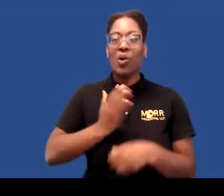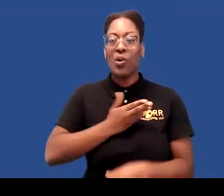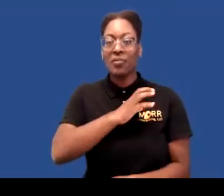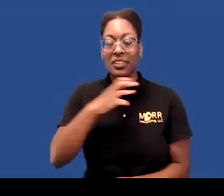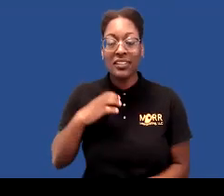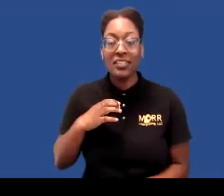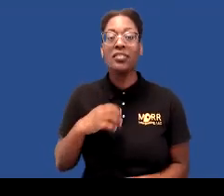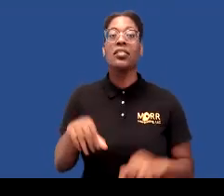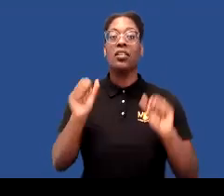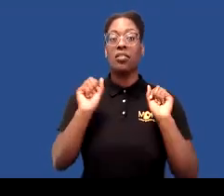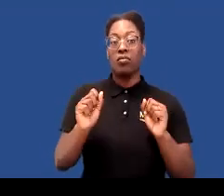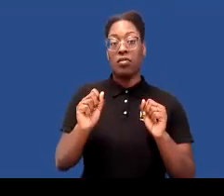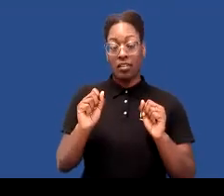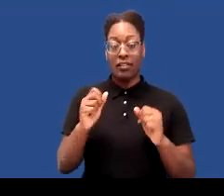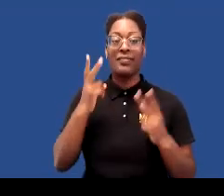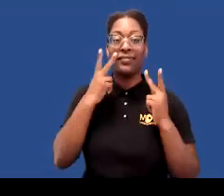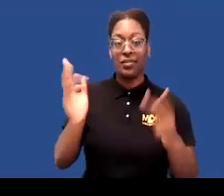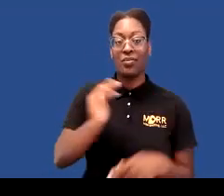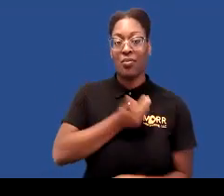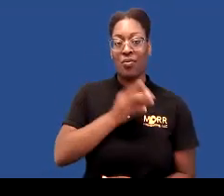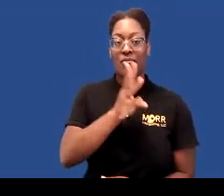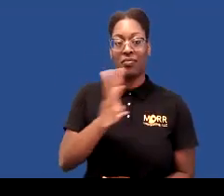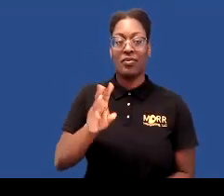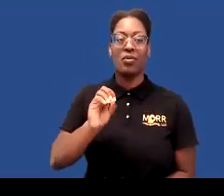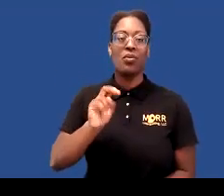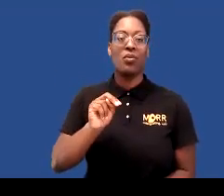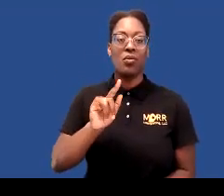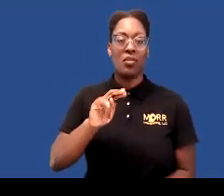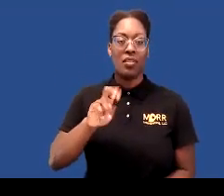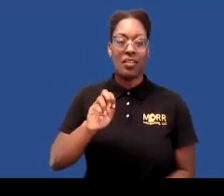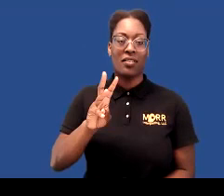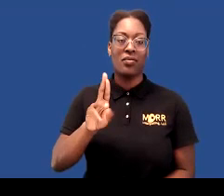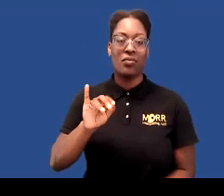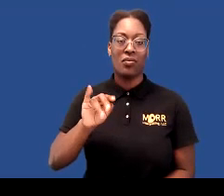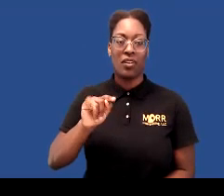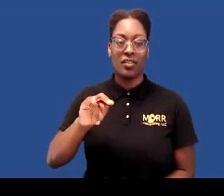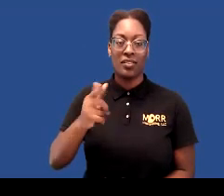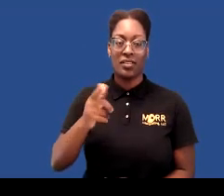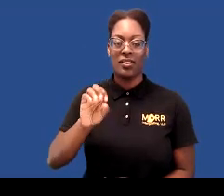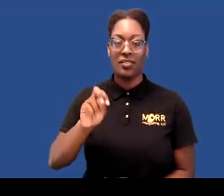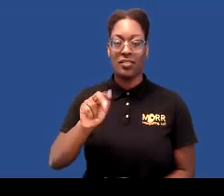at OnlineWritingCenters.org. Again, a big thank you to Eric,